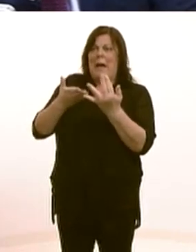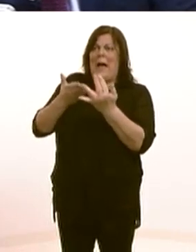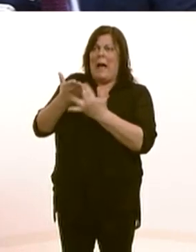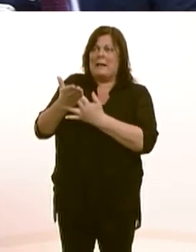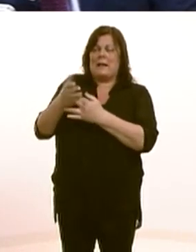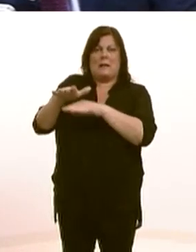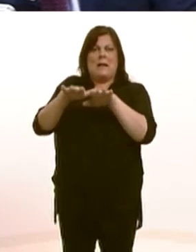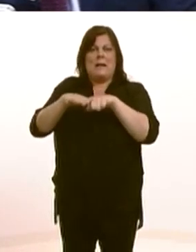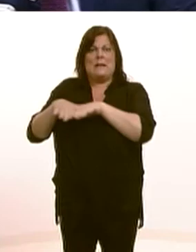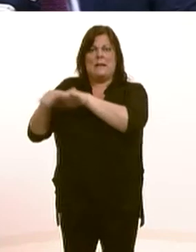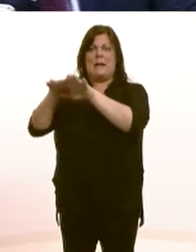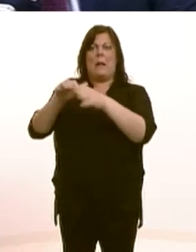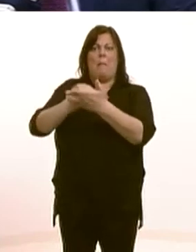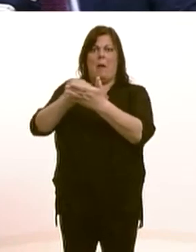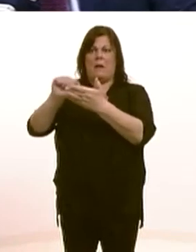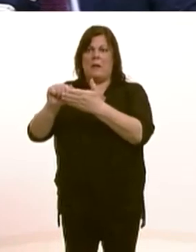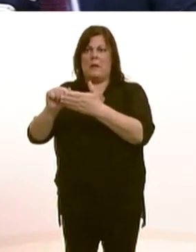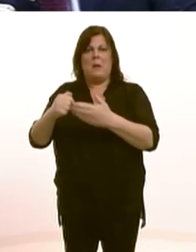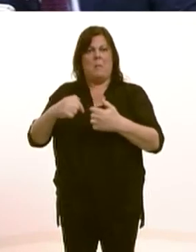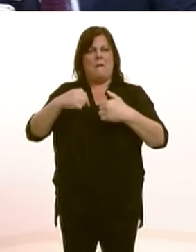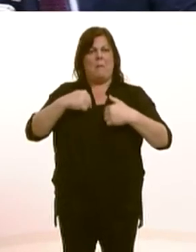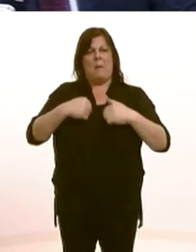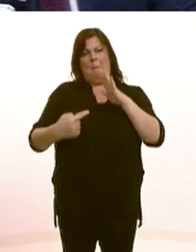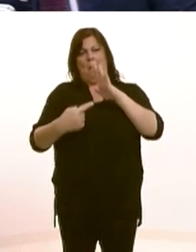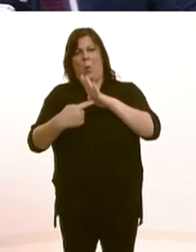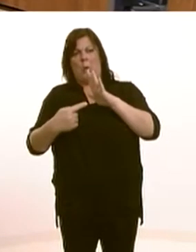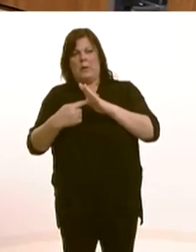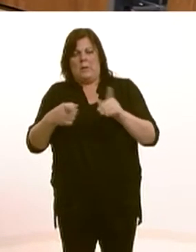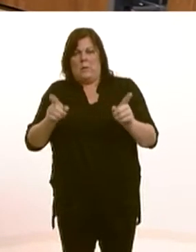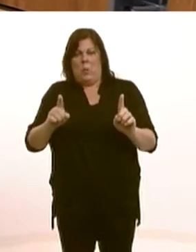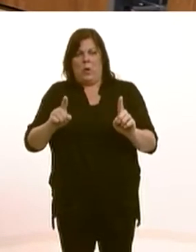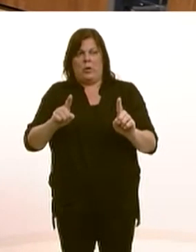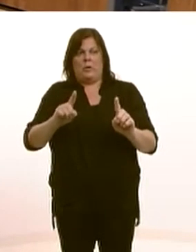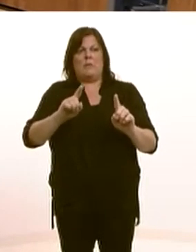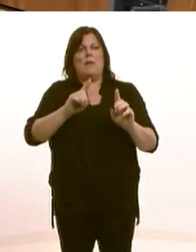But, no, for me, itís access for goods and services that is the red line. Andrew R.T.